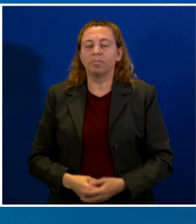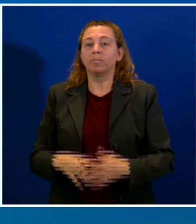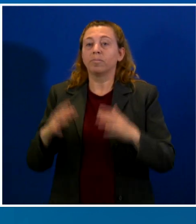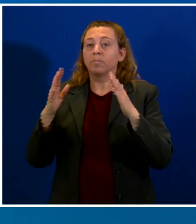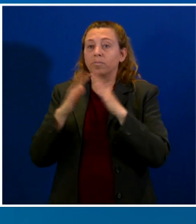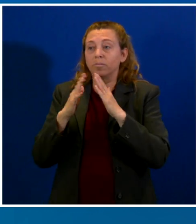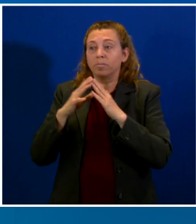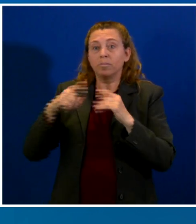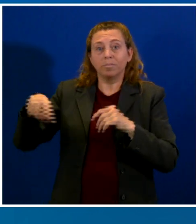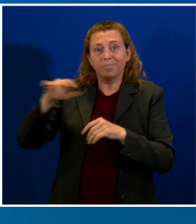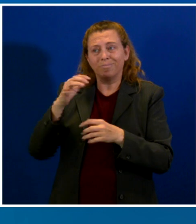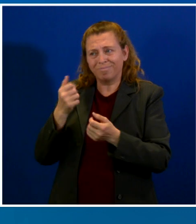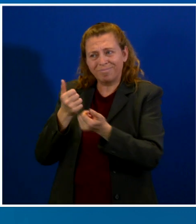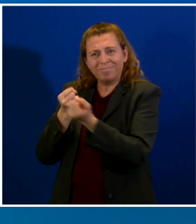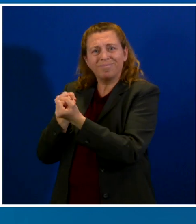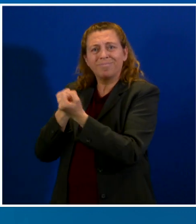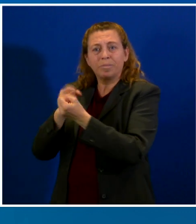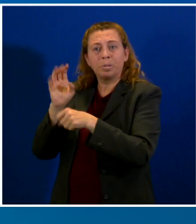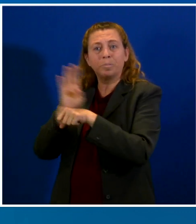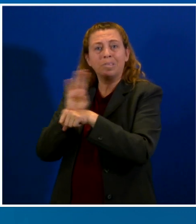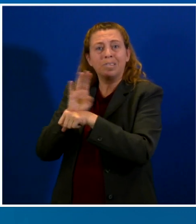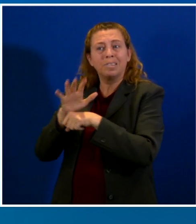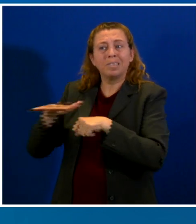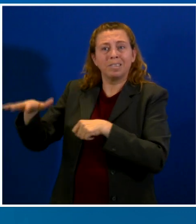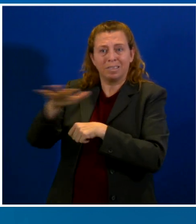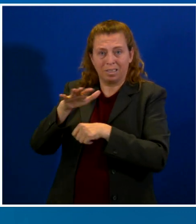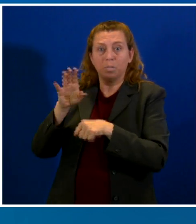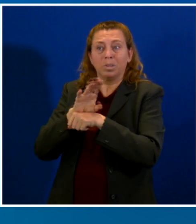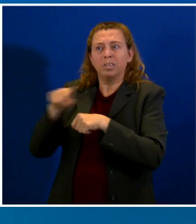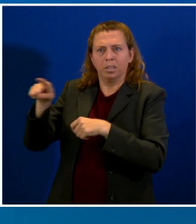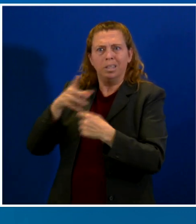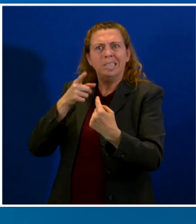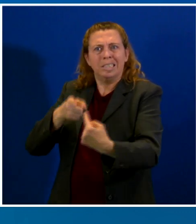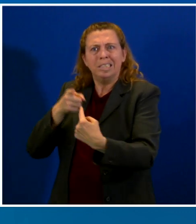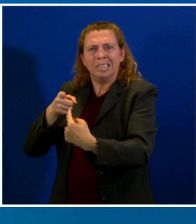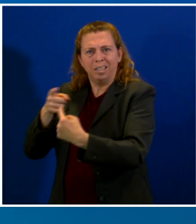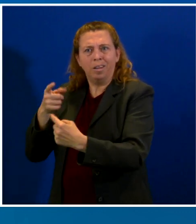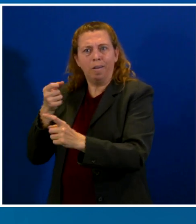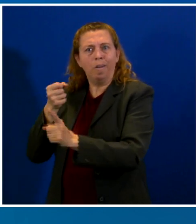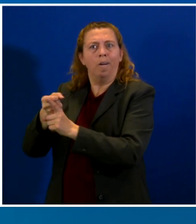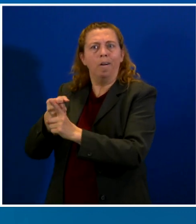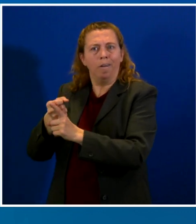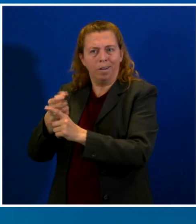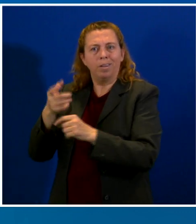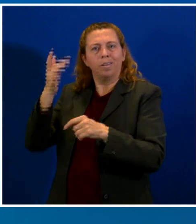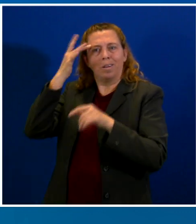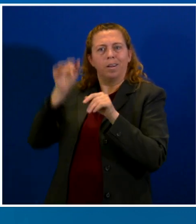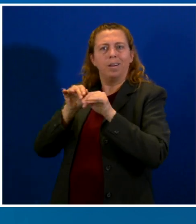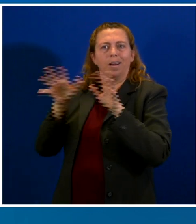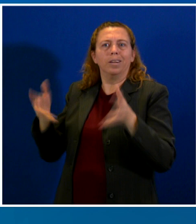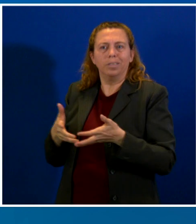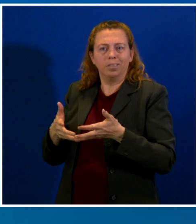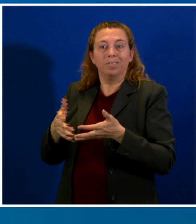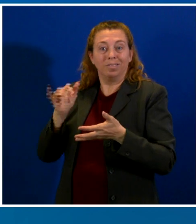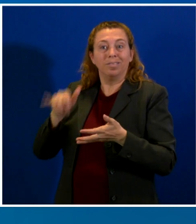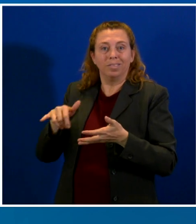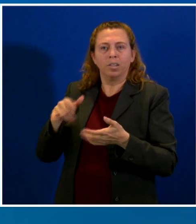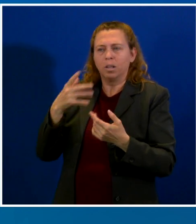Last week, Vancouver City Council approved a new program to provide businesses most impacted by pandemic related